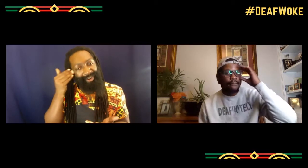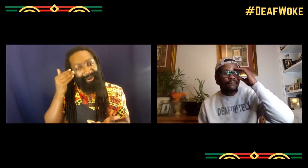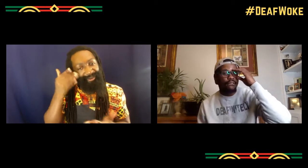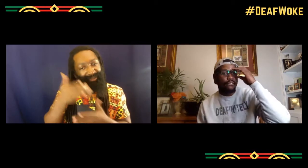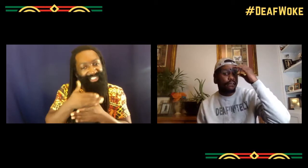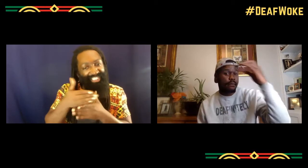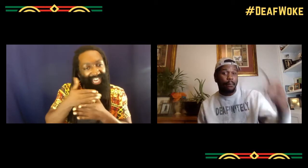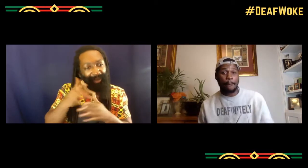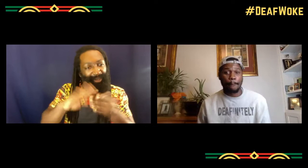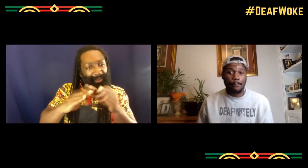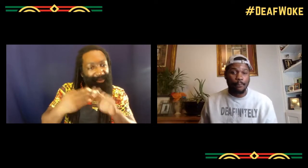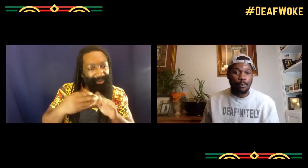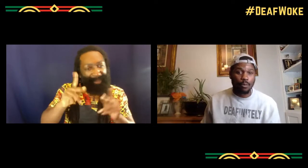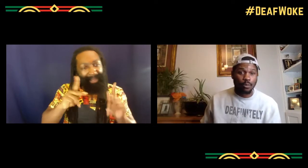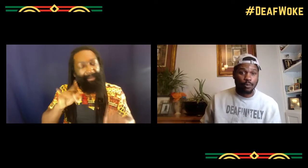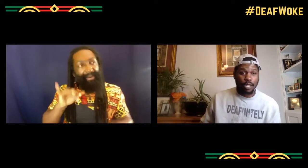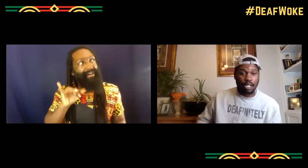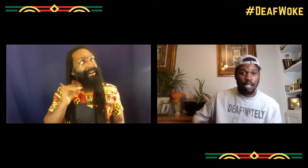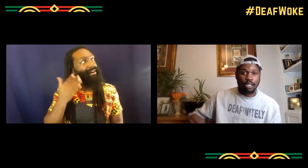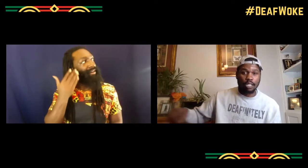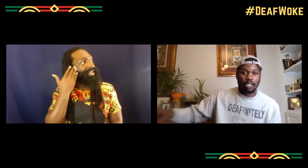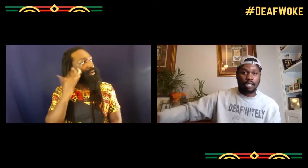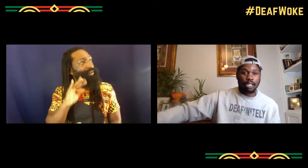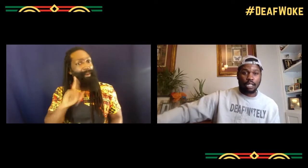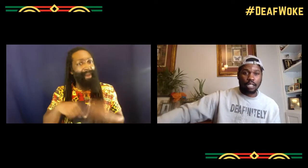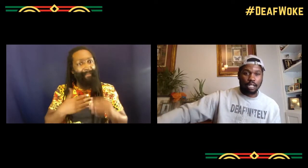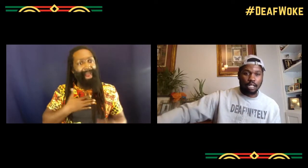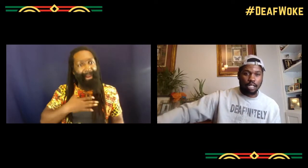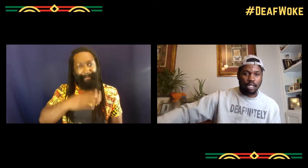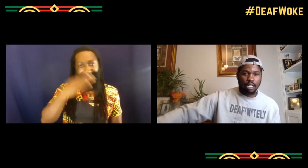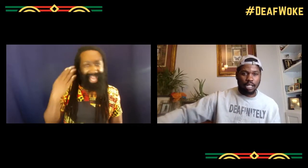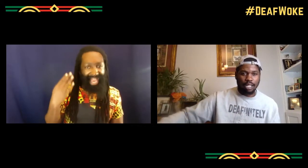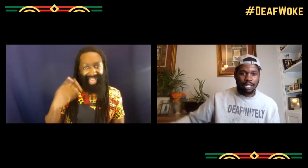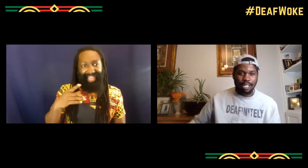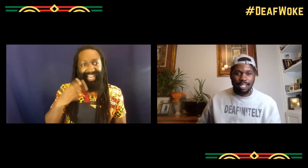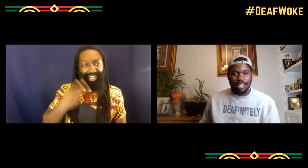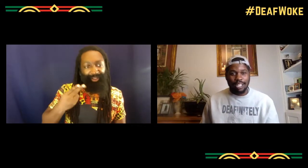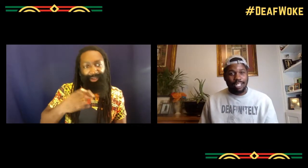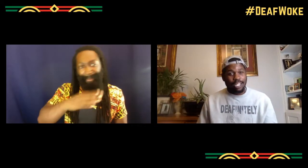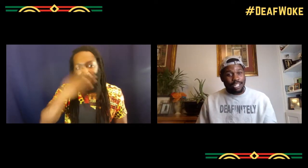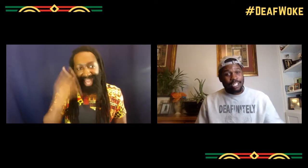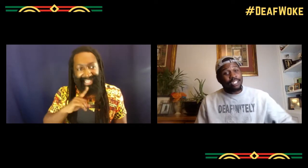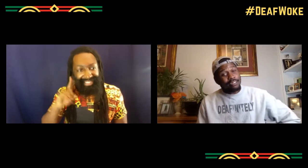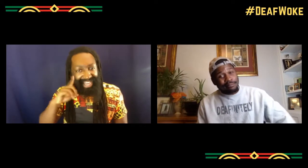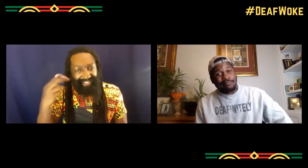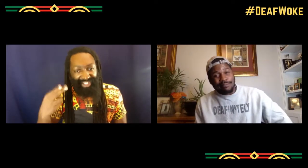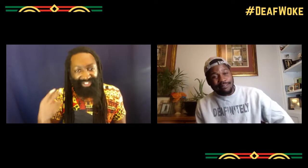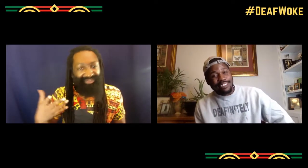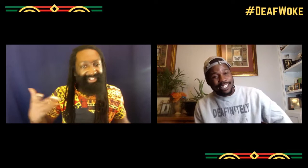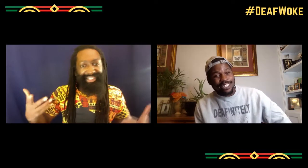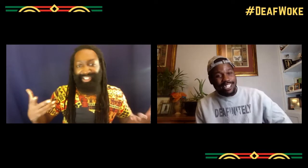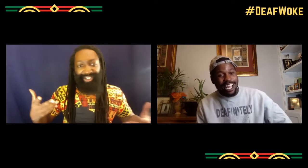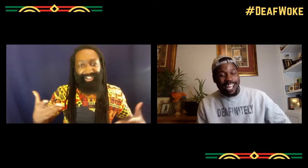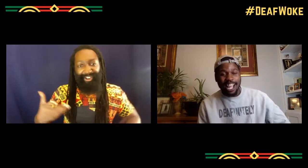We played that game to learn, you know, Share a little bit of knowledge with the community, just make sure that people know about their black history,